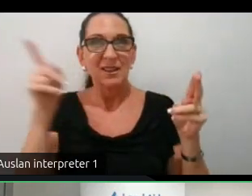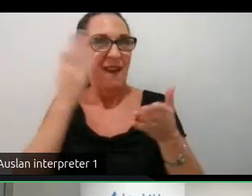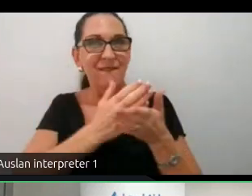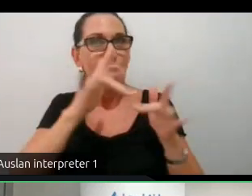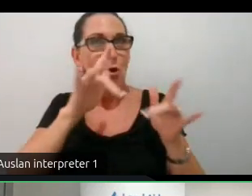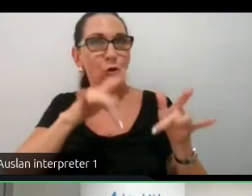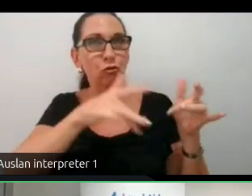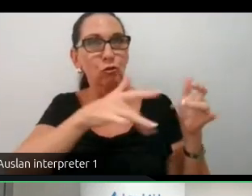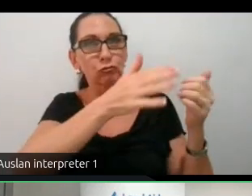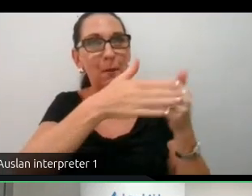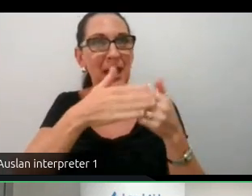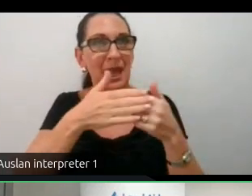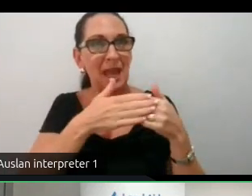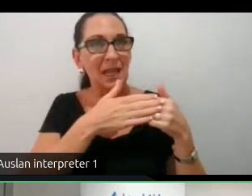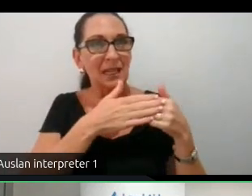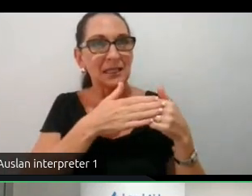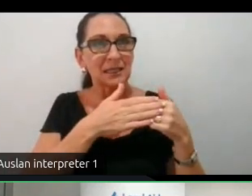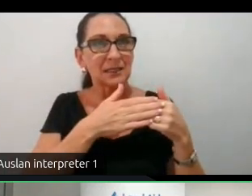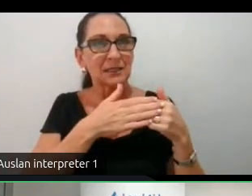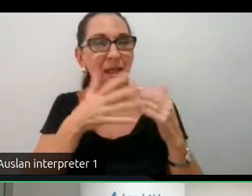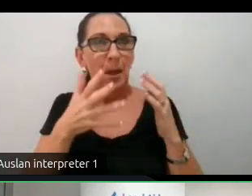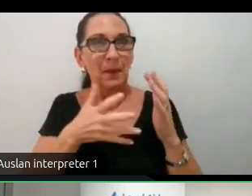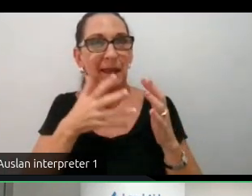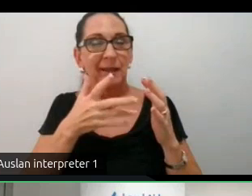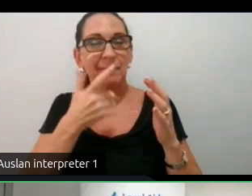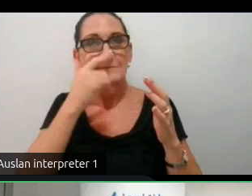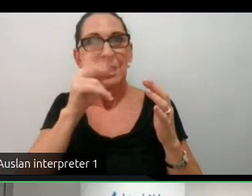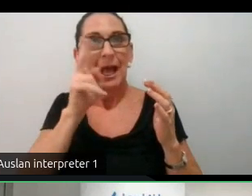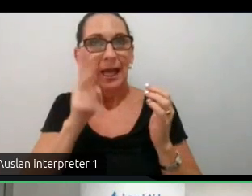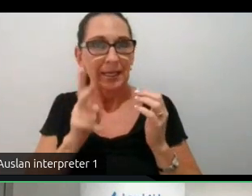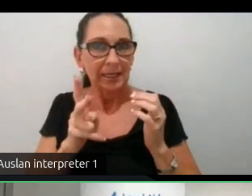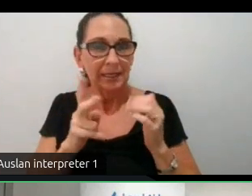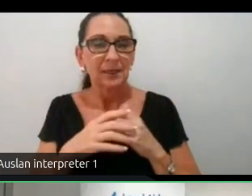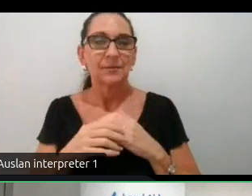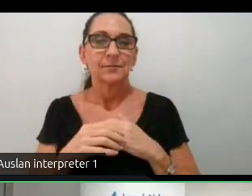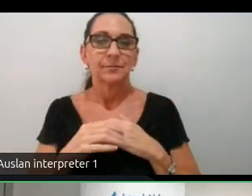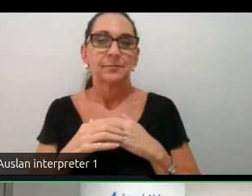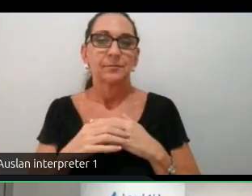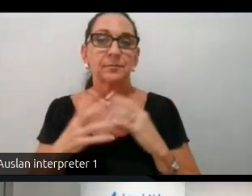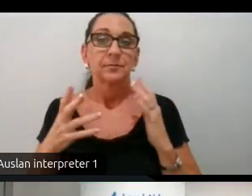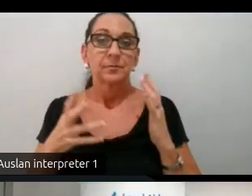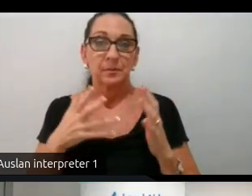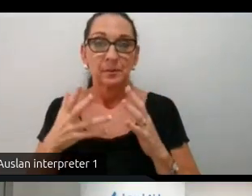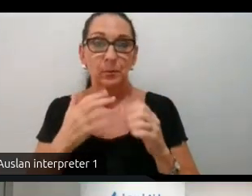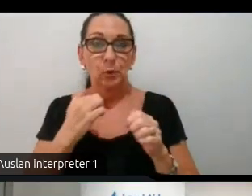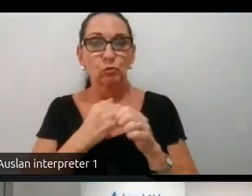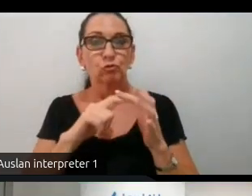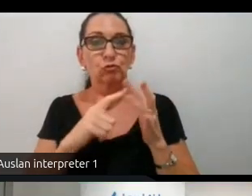been finished being repaired or have been and have now gone again. And so in this case study, we've